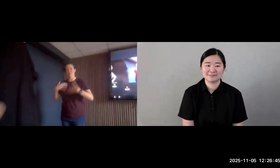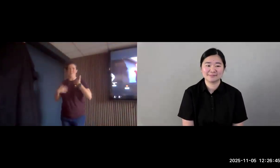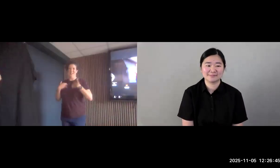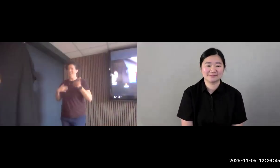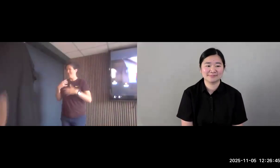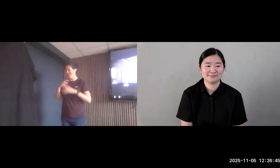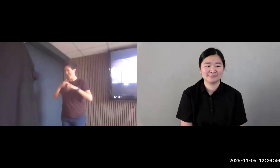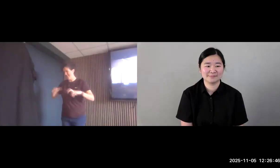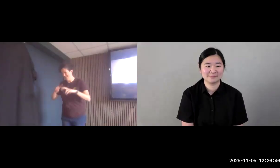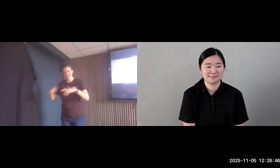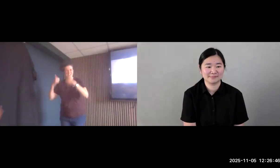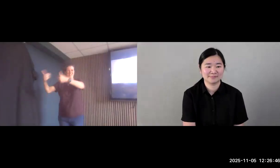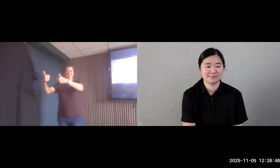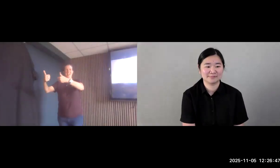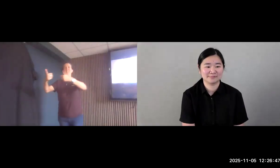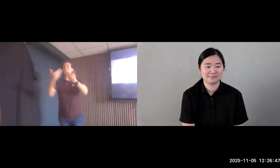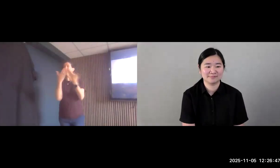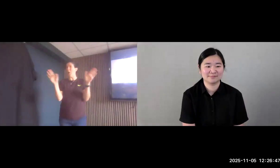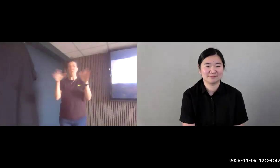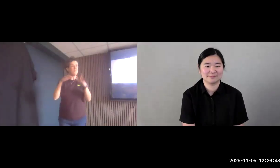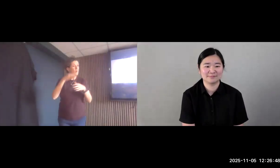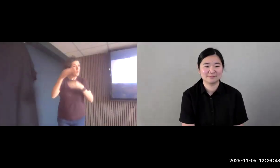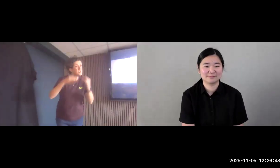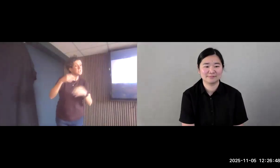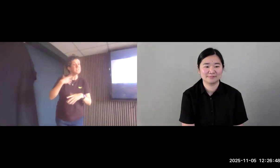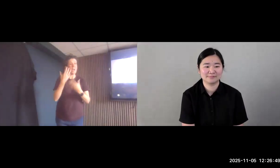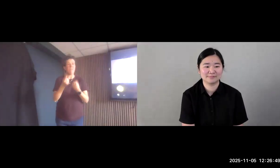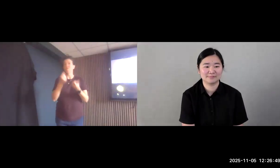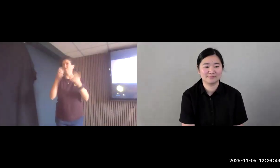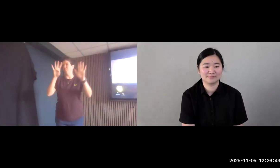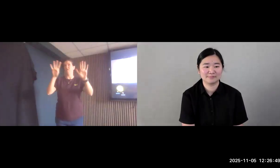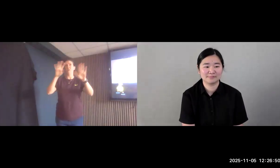But an interesting presentation, and what interesting research.